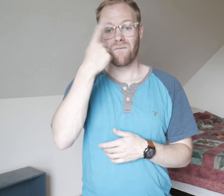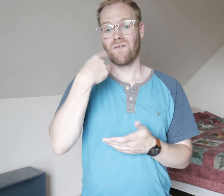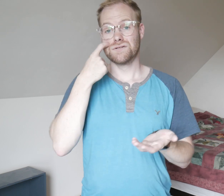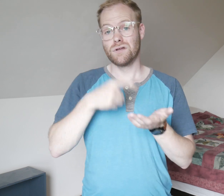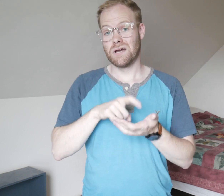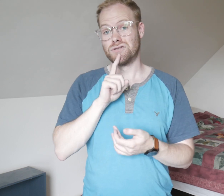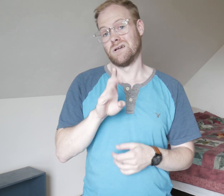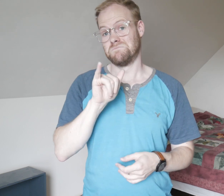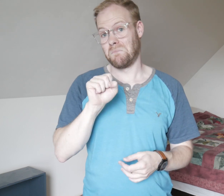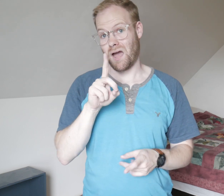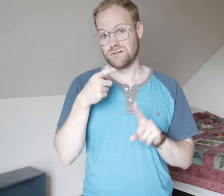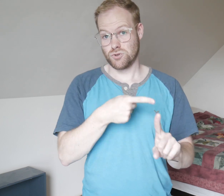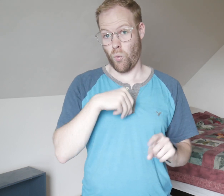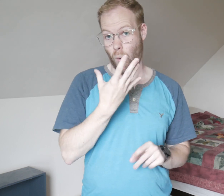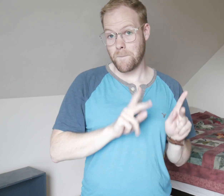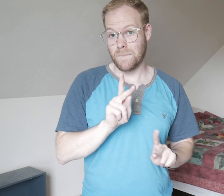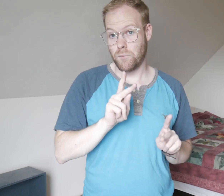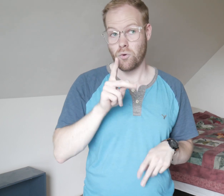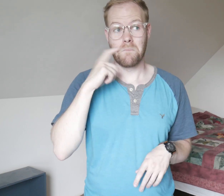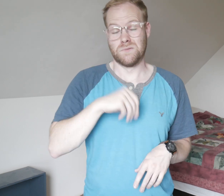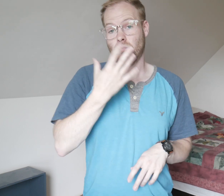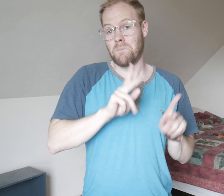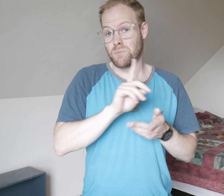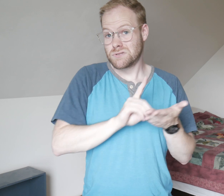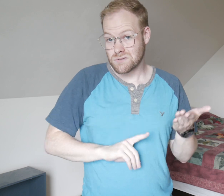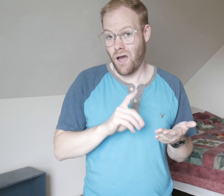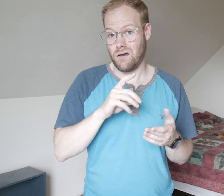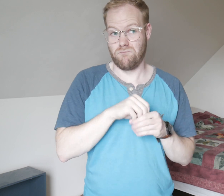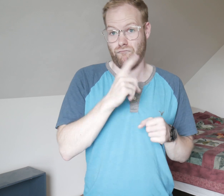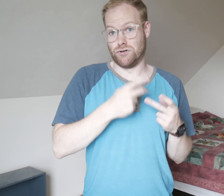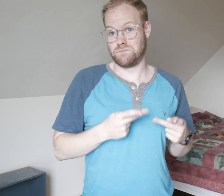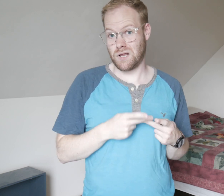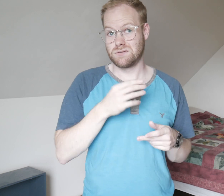Facial recognition is biased to white people, because white people designed it in the first place,